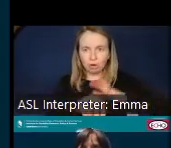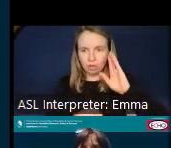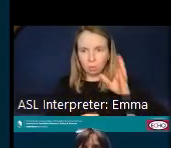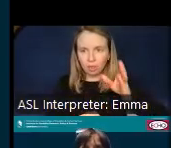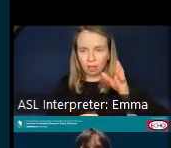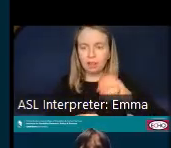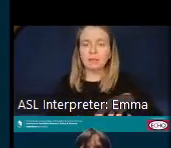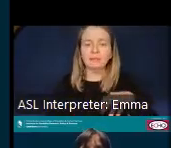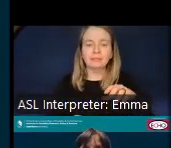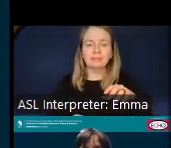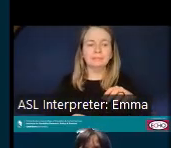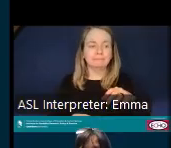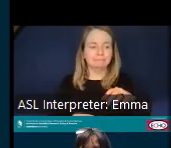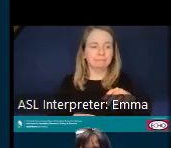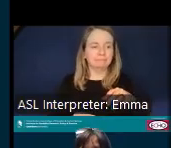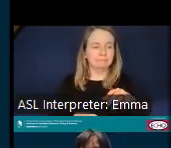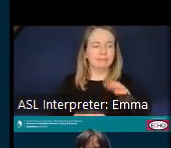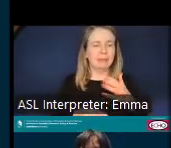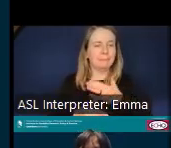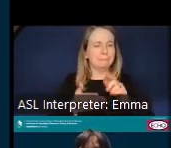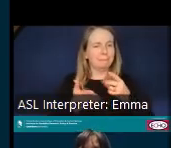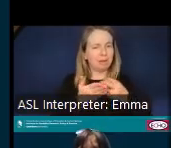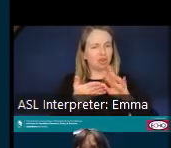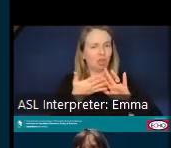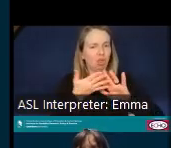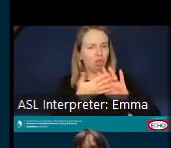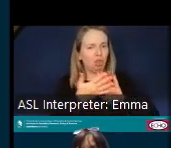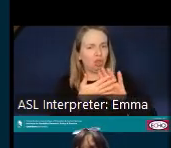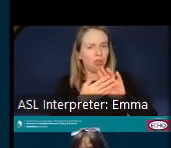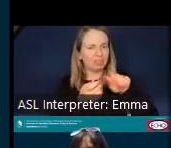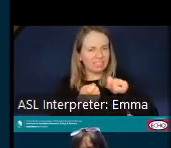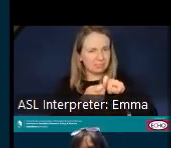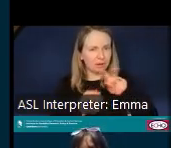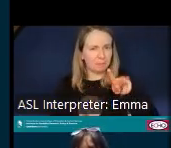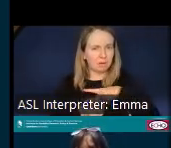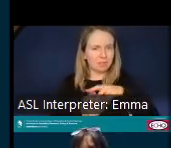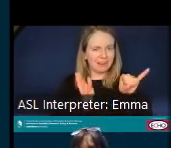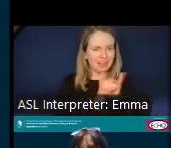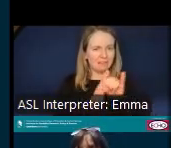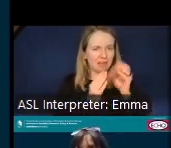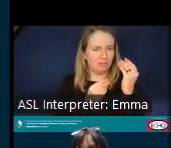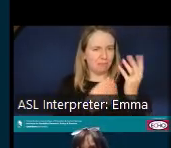identify any information. If you have questions about that, reach